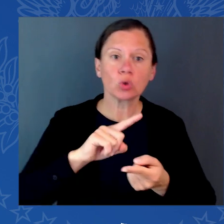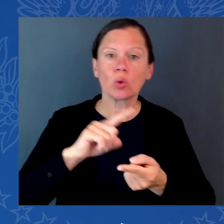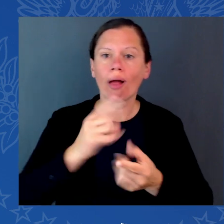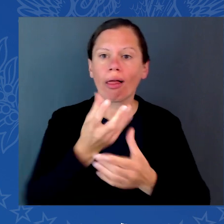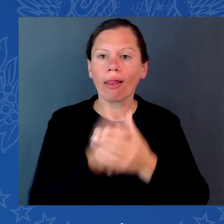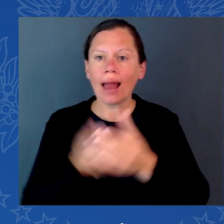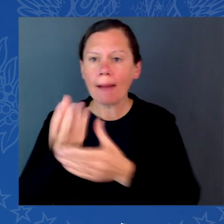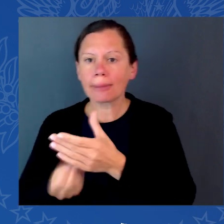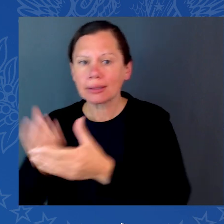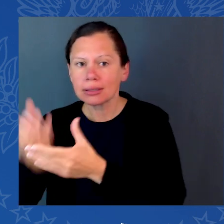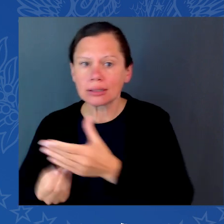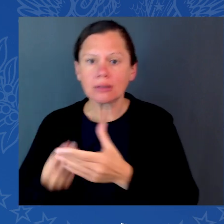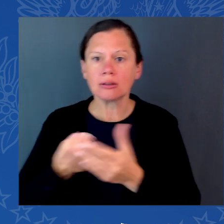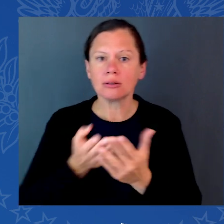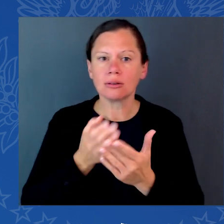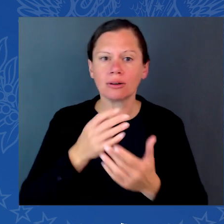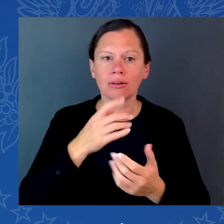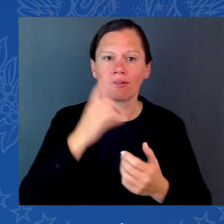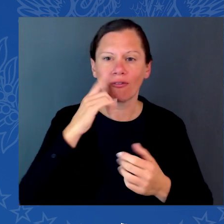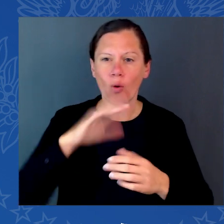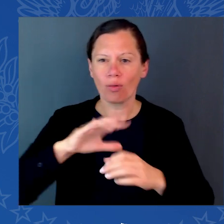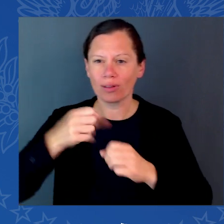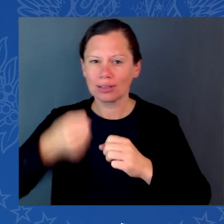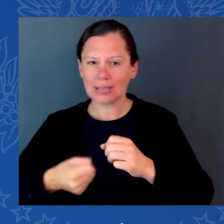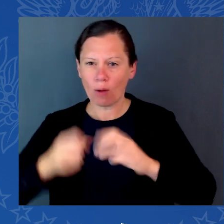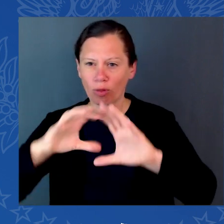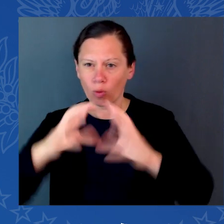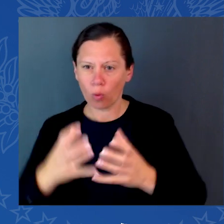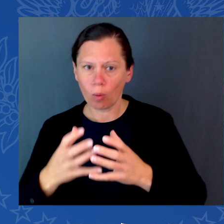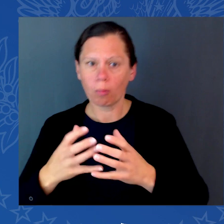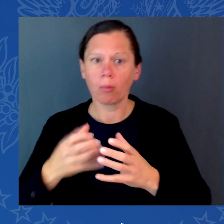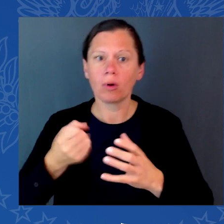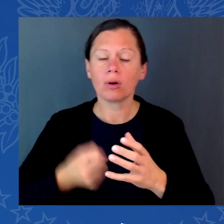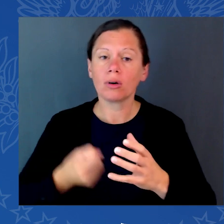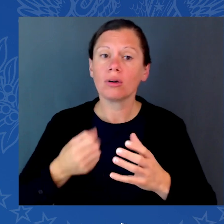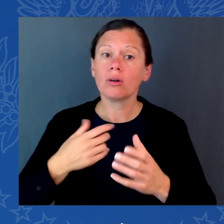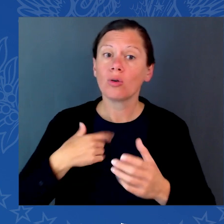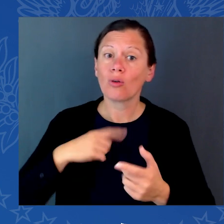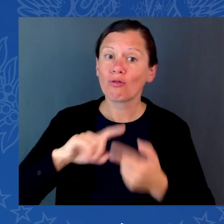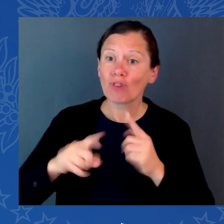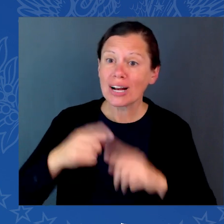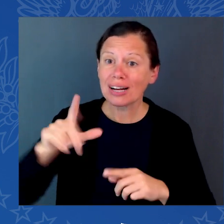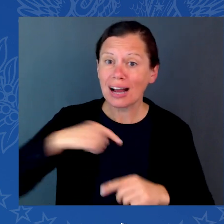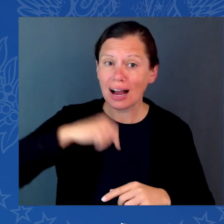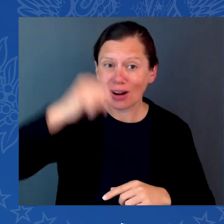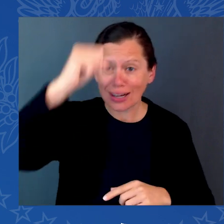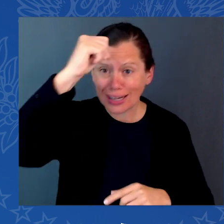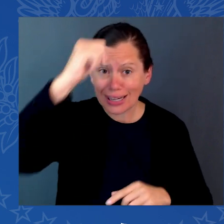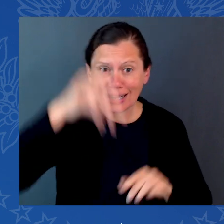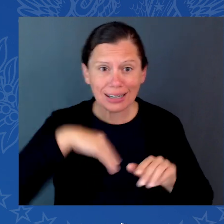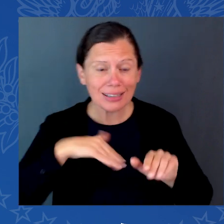Enhancing connectivity with all regions has been a key priority for India.